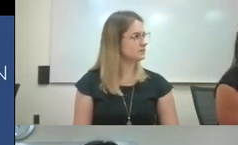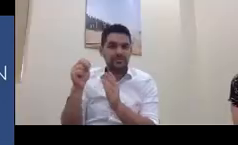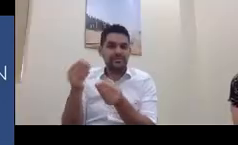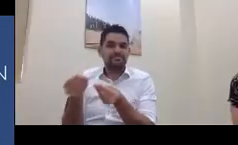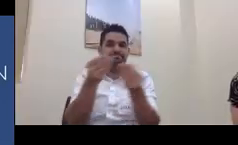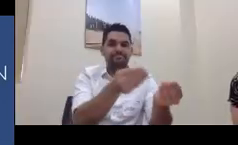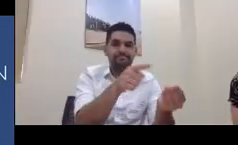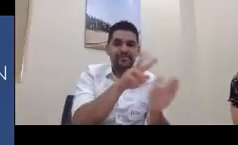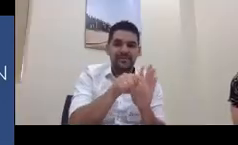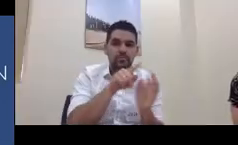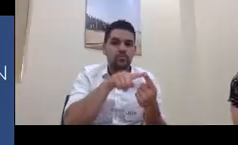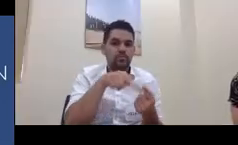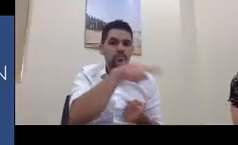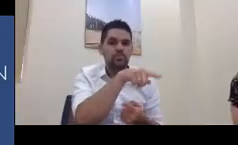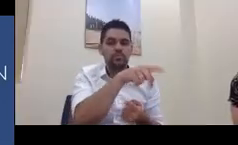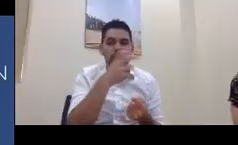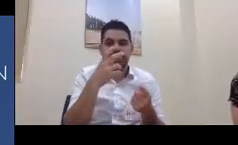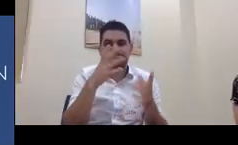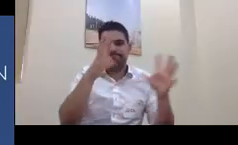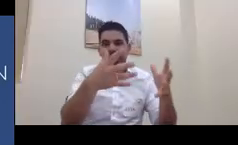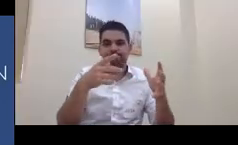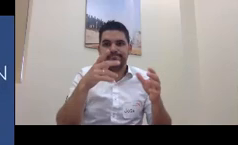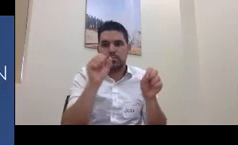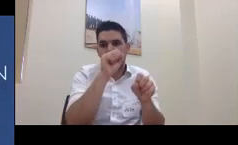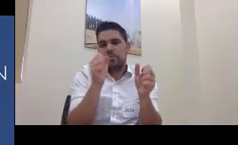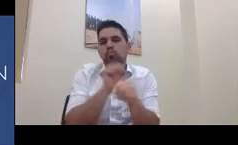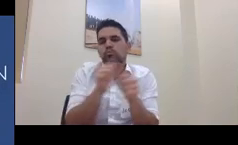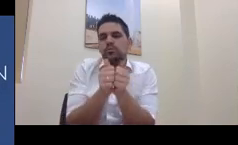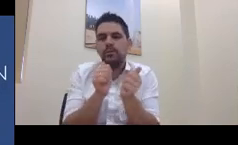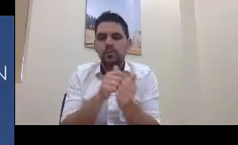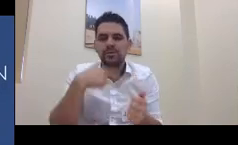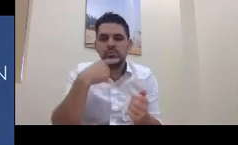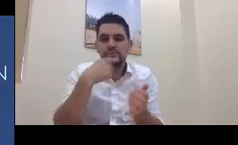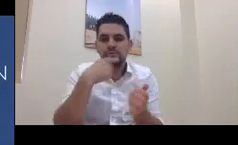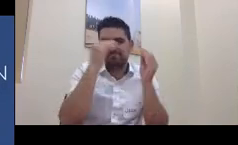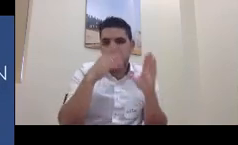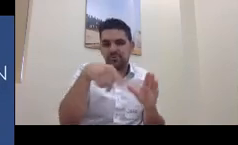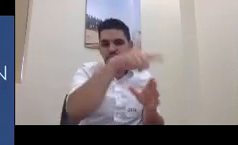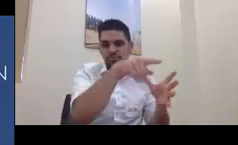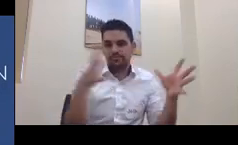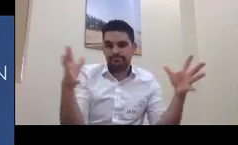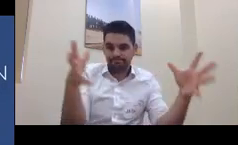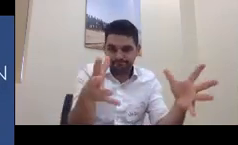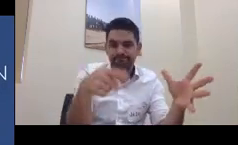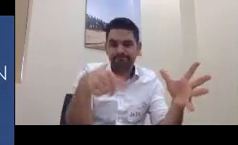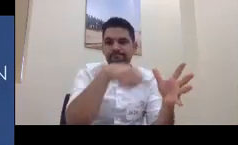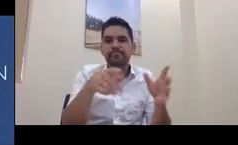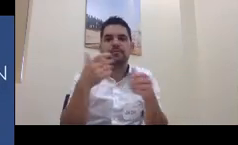who made the videos then pass the videos to work together with the hearing teachers.